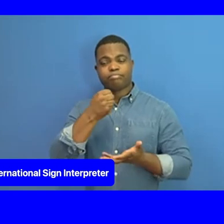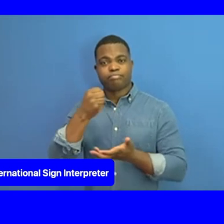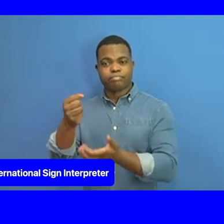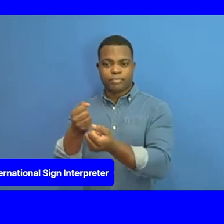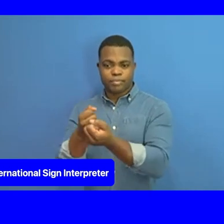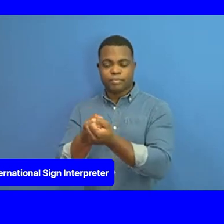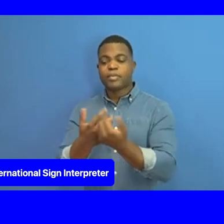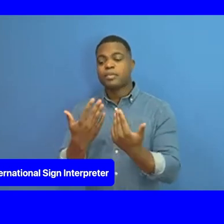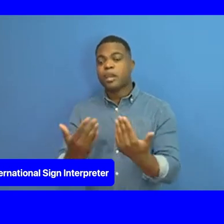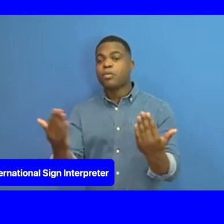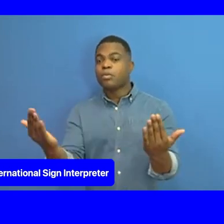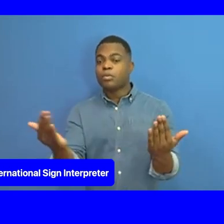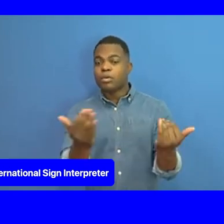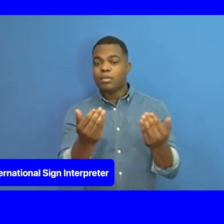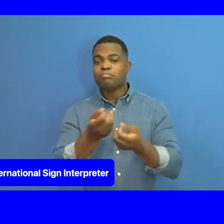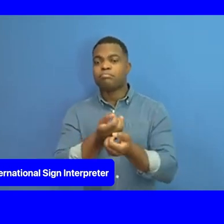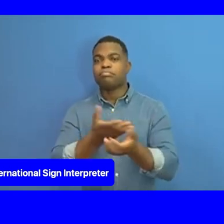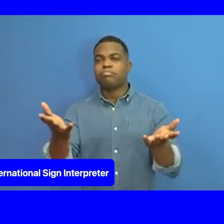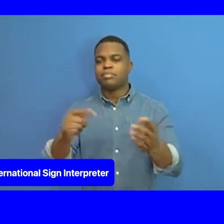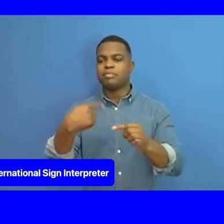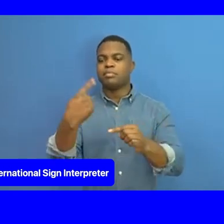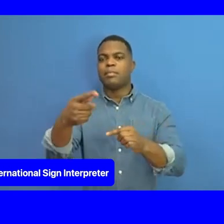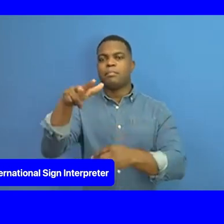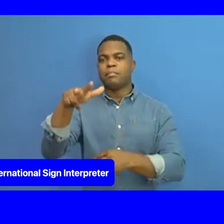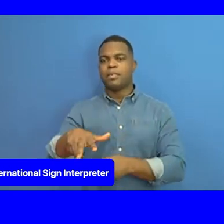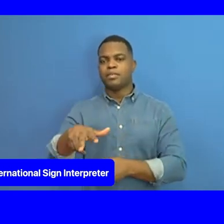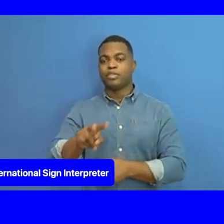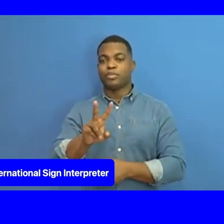and 5% of the total funding will be dedicated